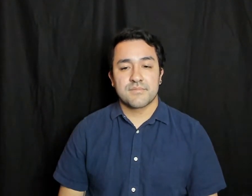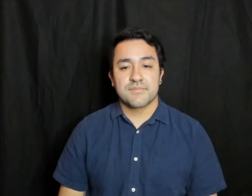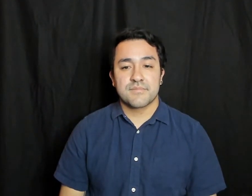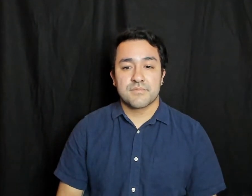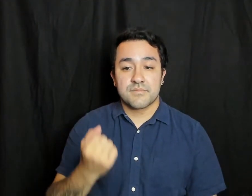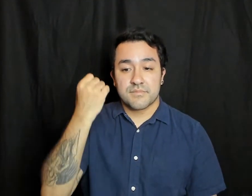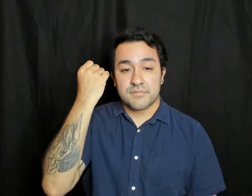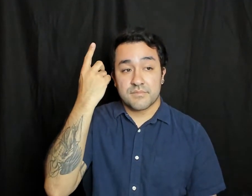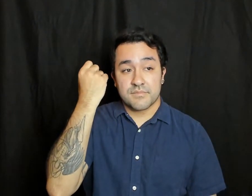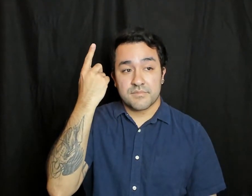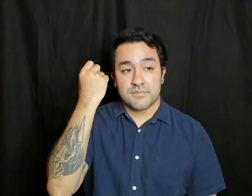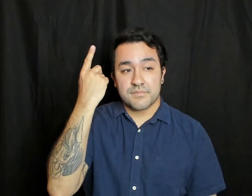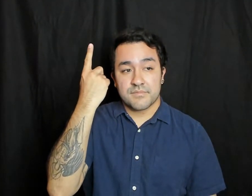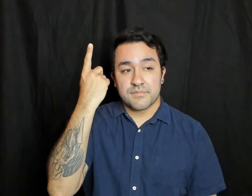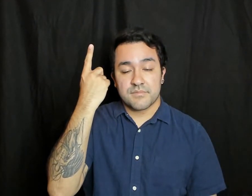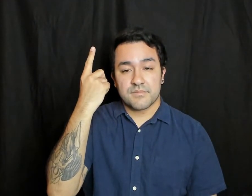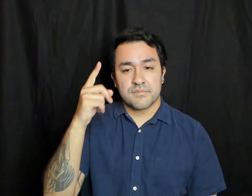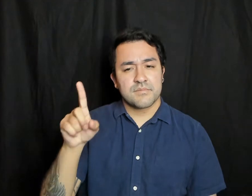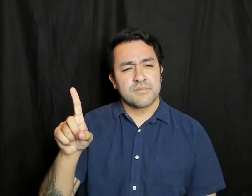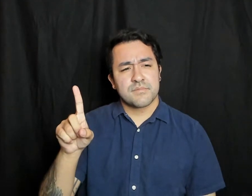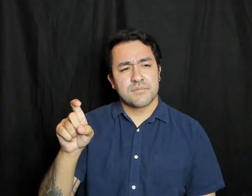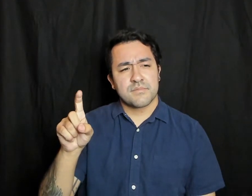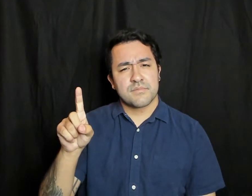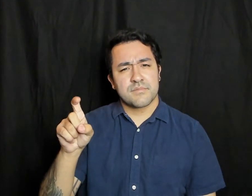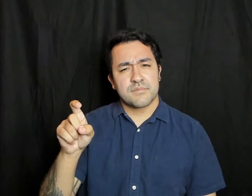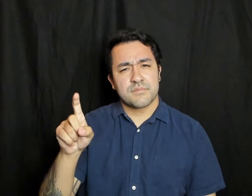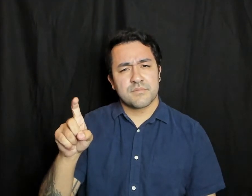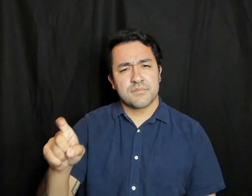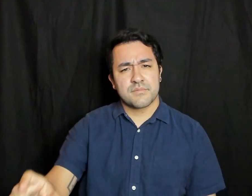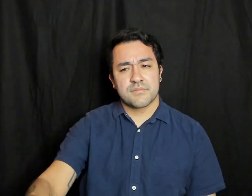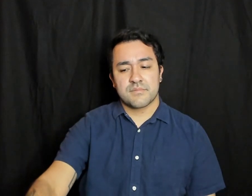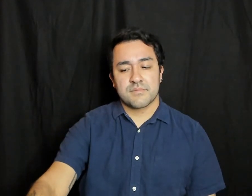UNDERSTAND HUH?